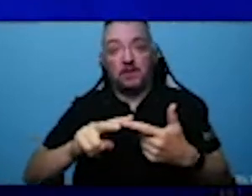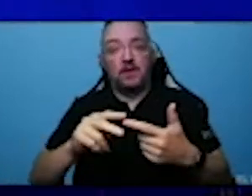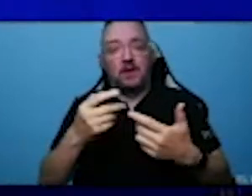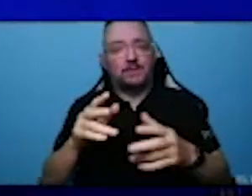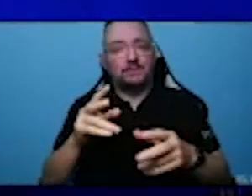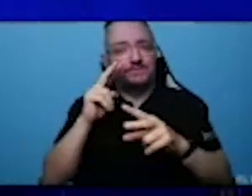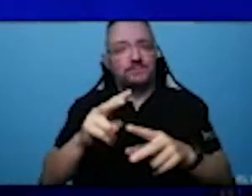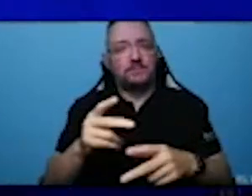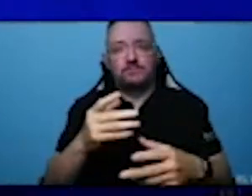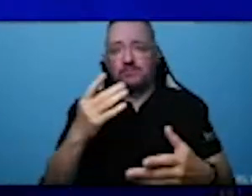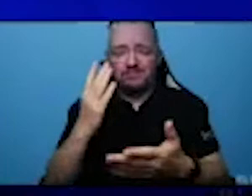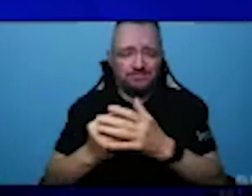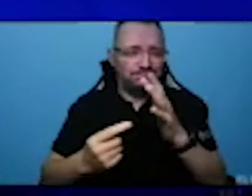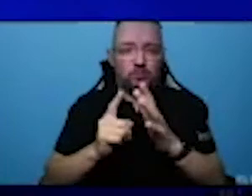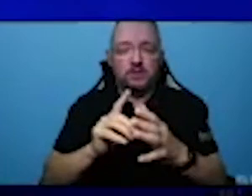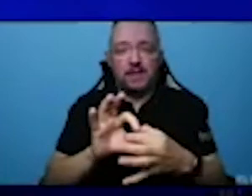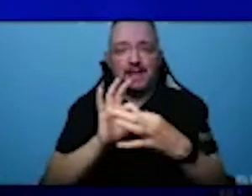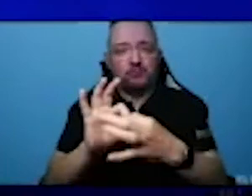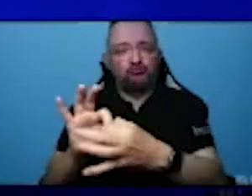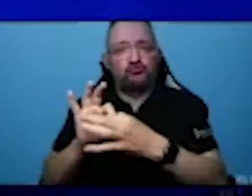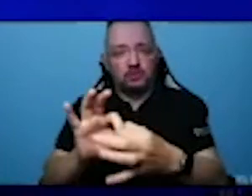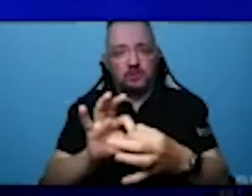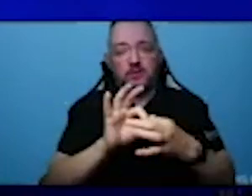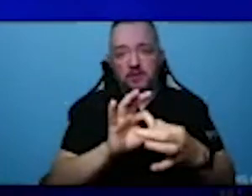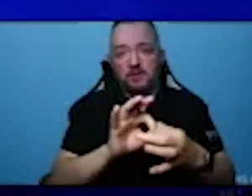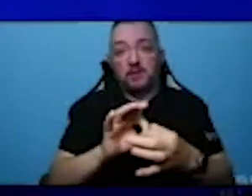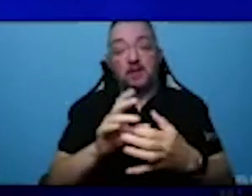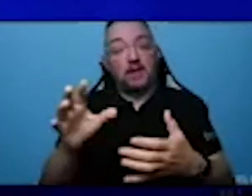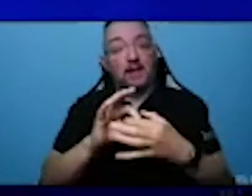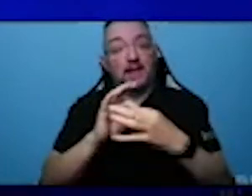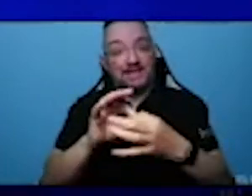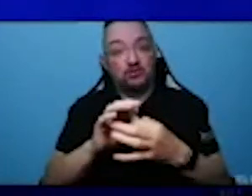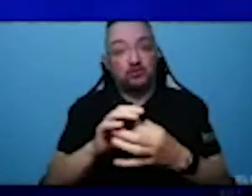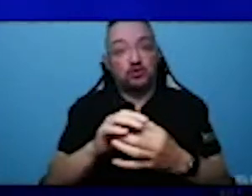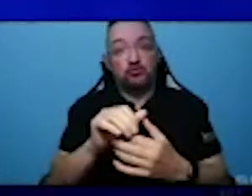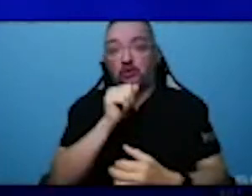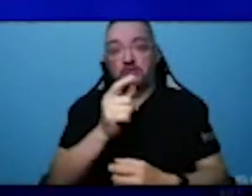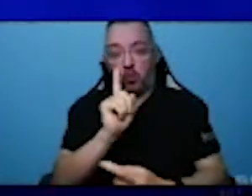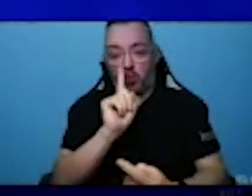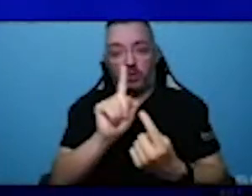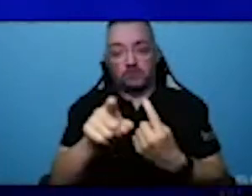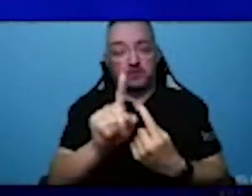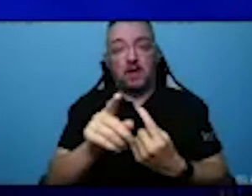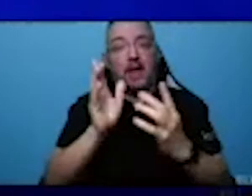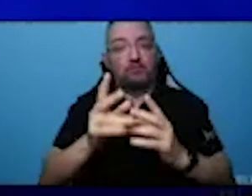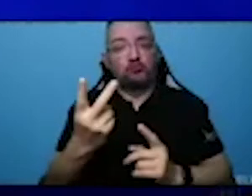And engagement, um, not just in one direction, engagement needs to be a two-way street. That needs to be something that